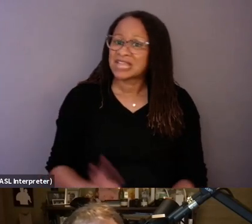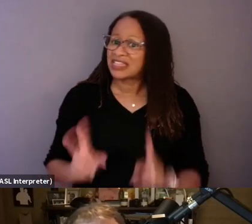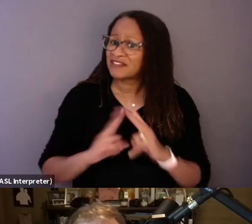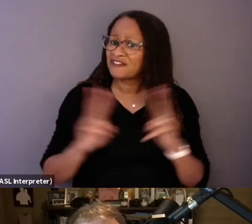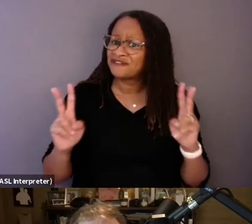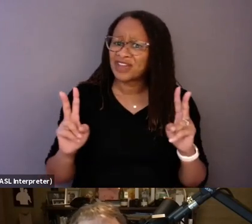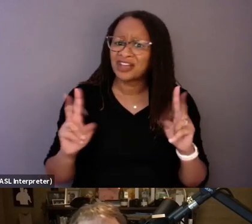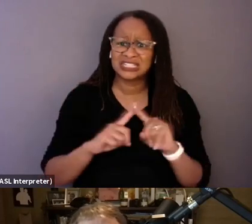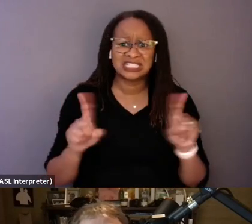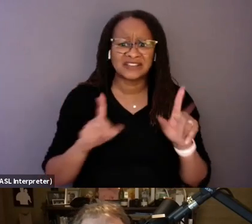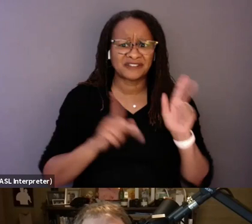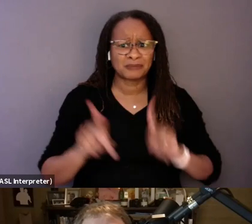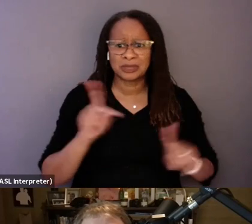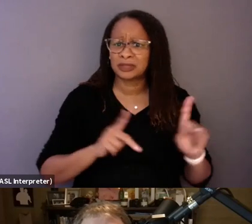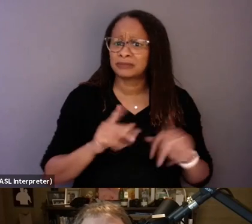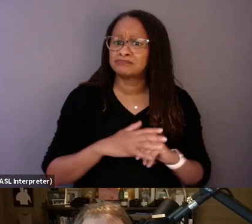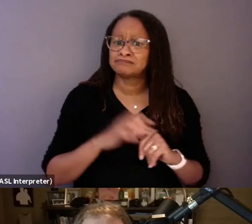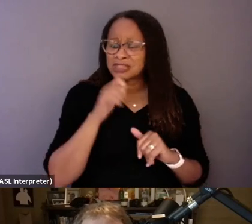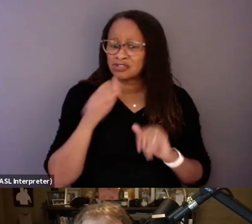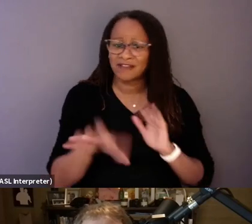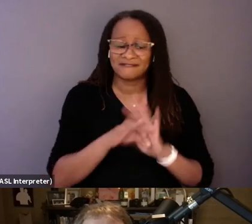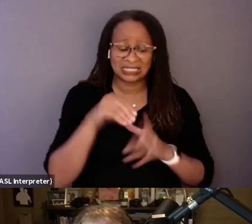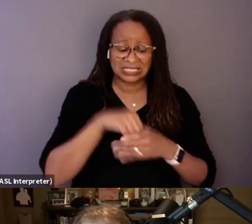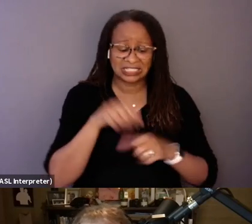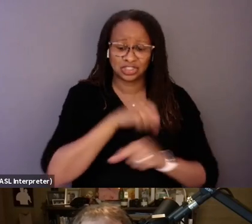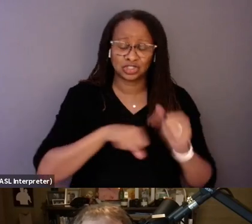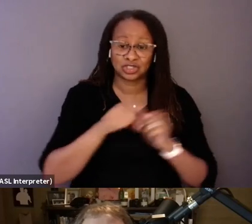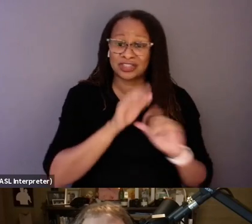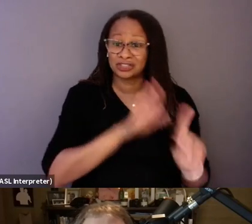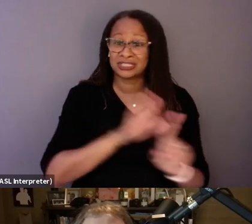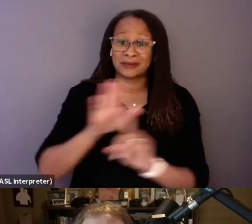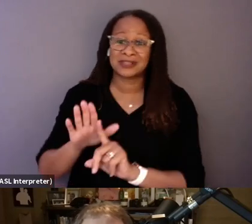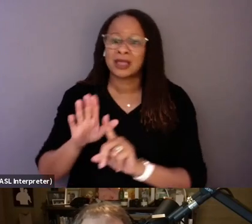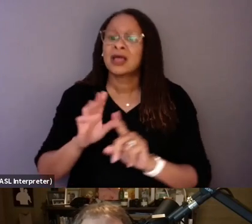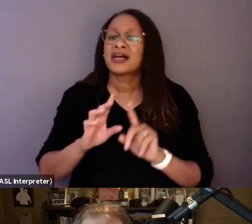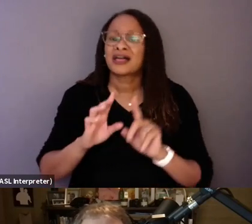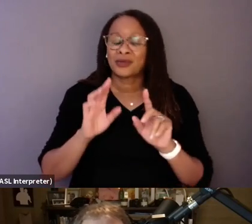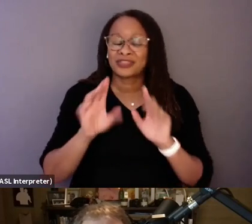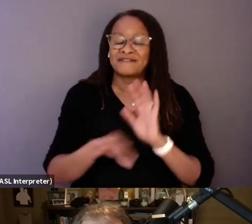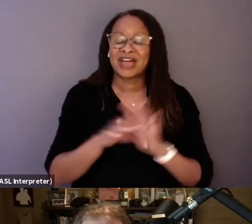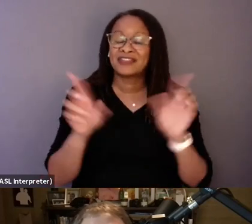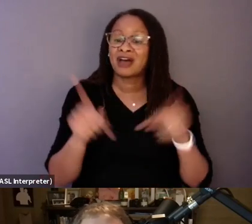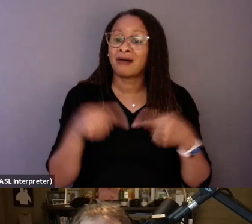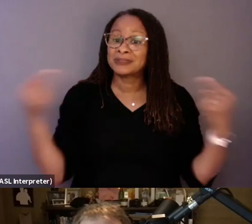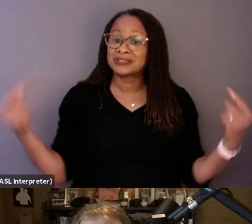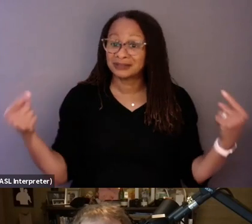They weren't finding in each other themselves, they were finding in each other there an inspiration,